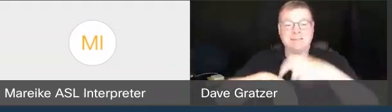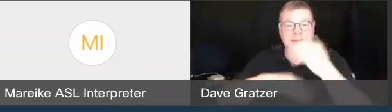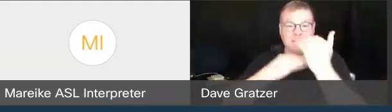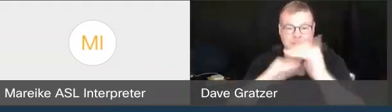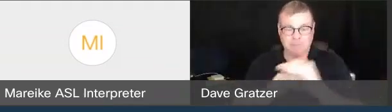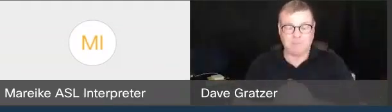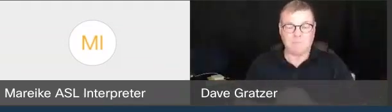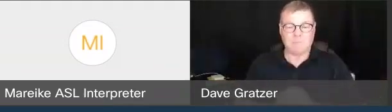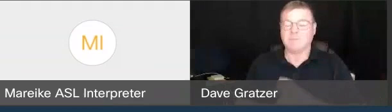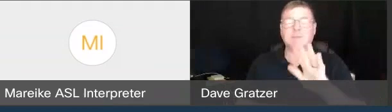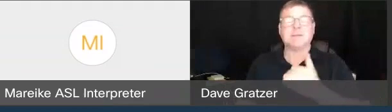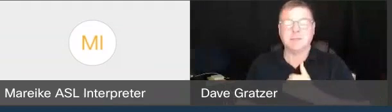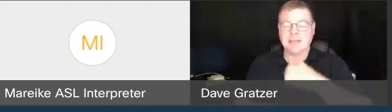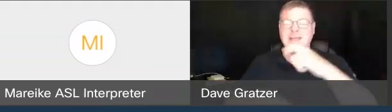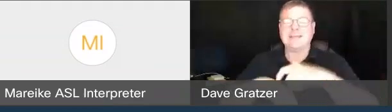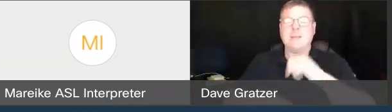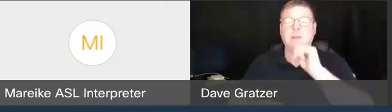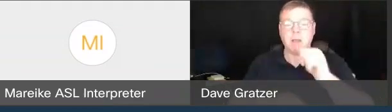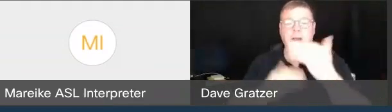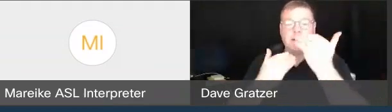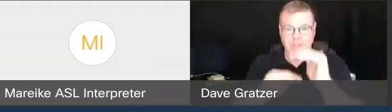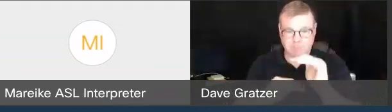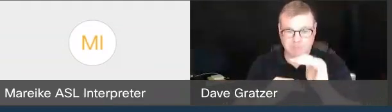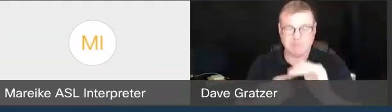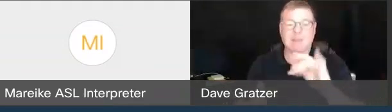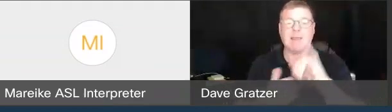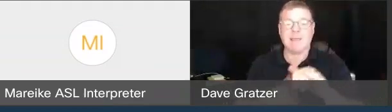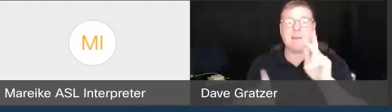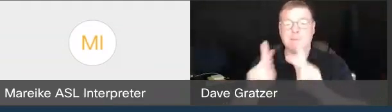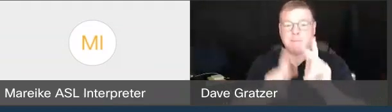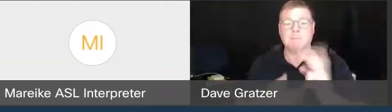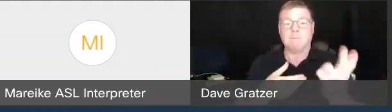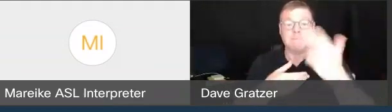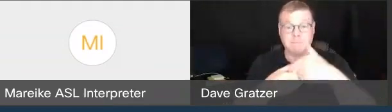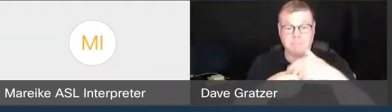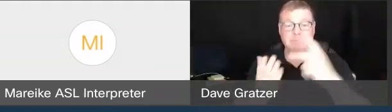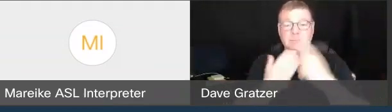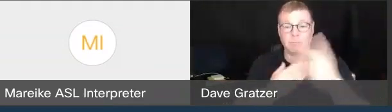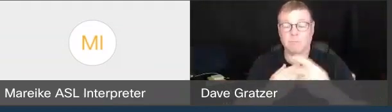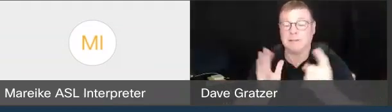time unlimited nature that is patients remain as participants in the program sometimes for life